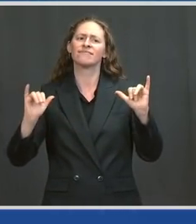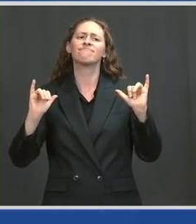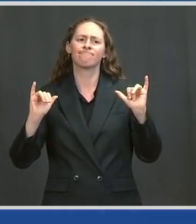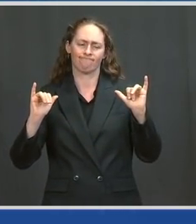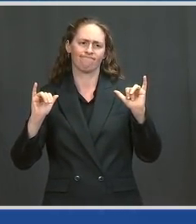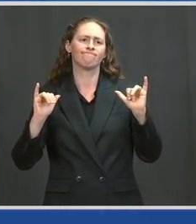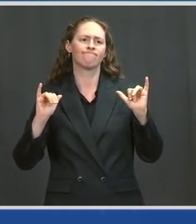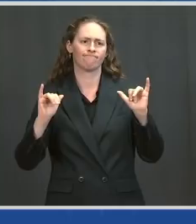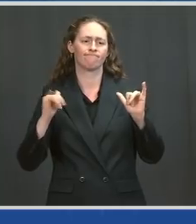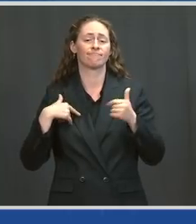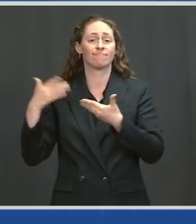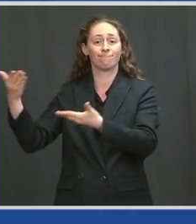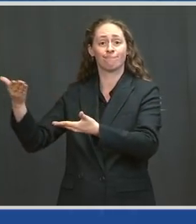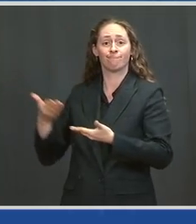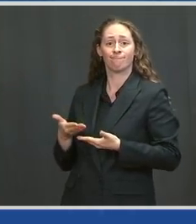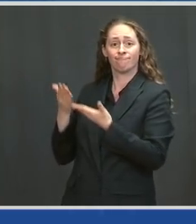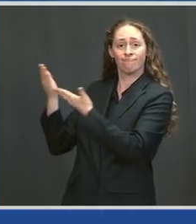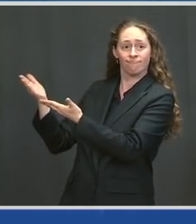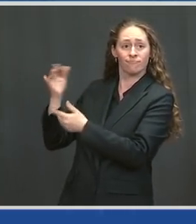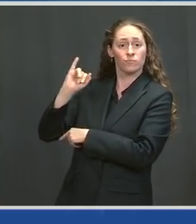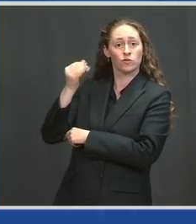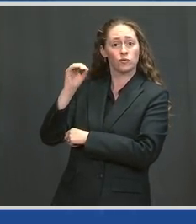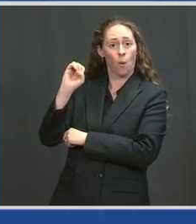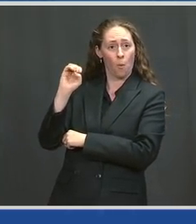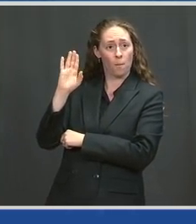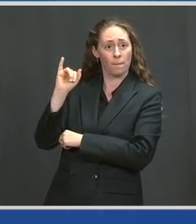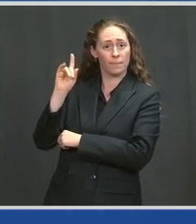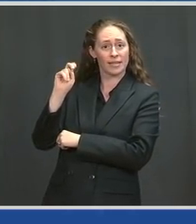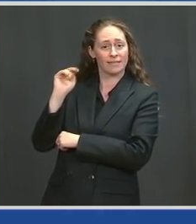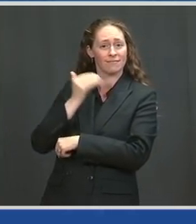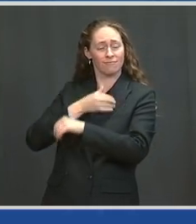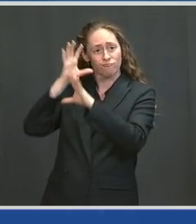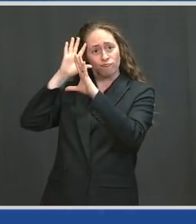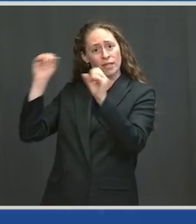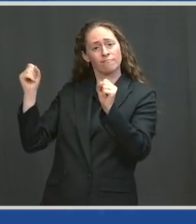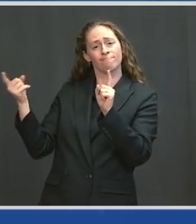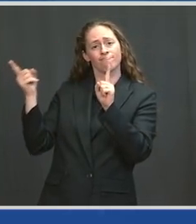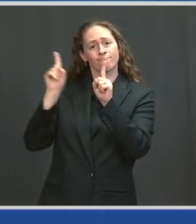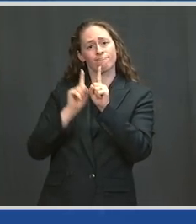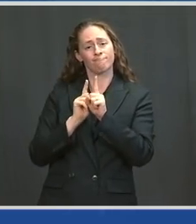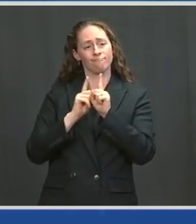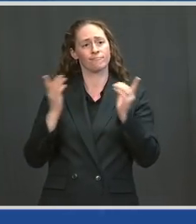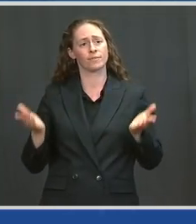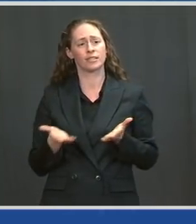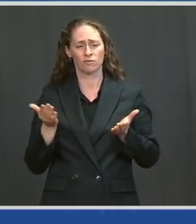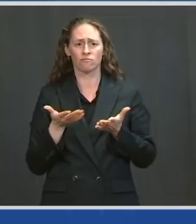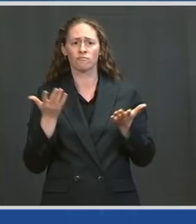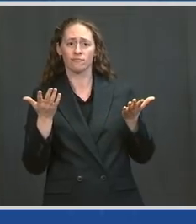as we continue the fight for justice for the survivors and descendants of the Tulsa massacre.